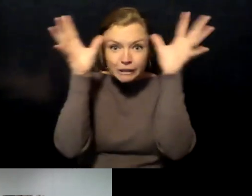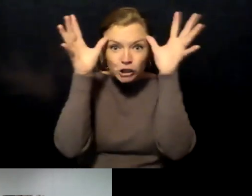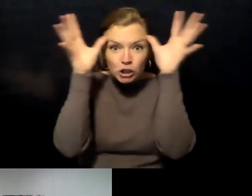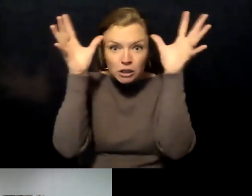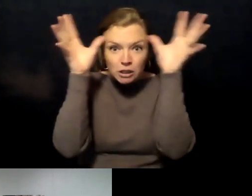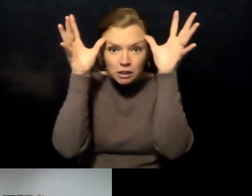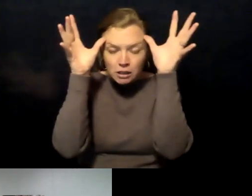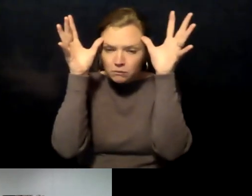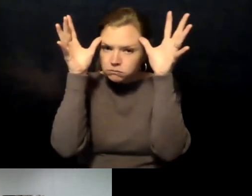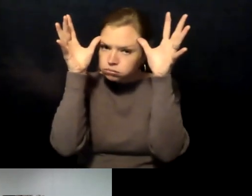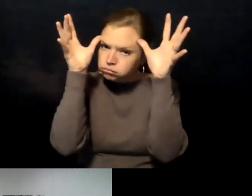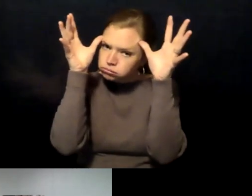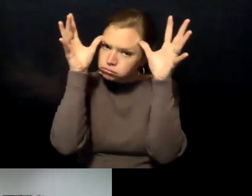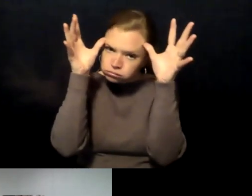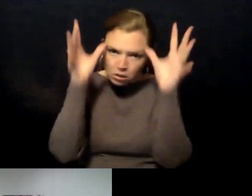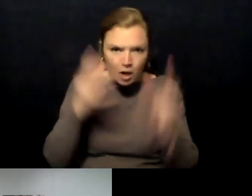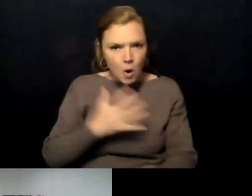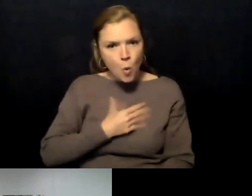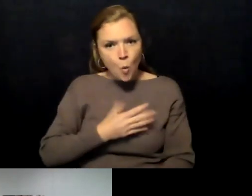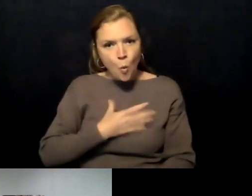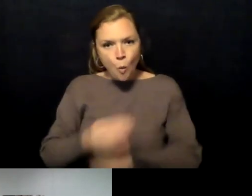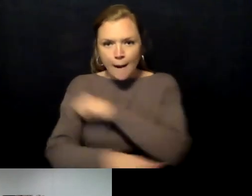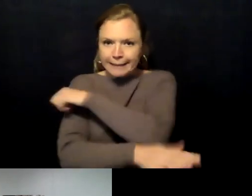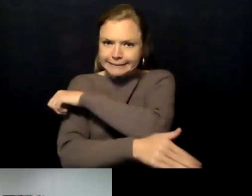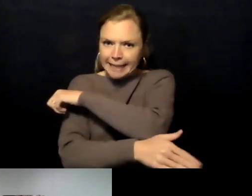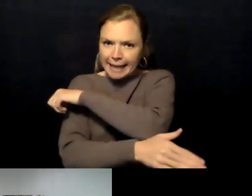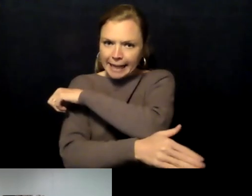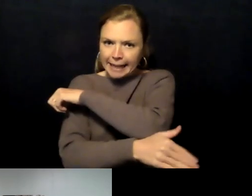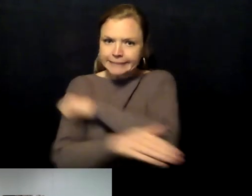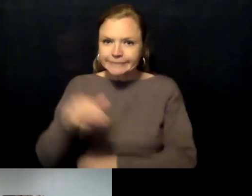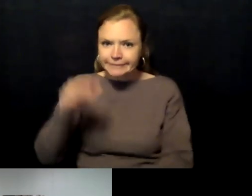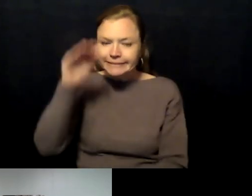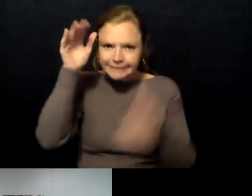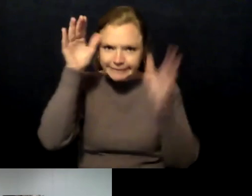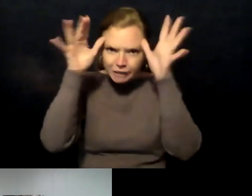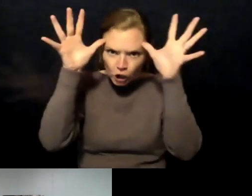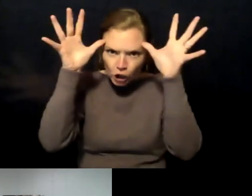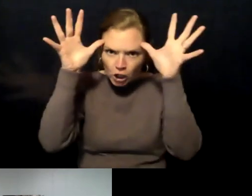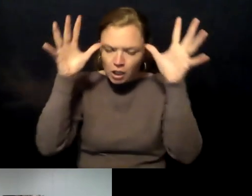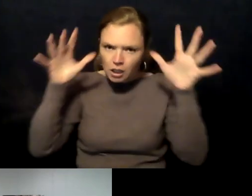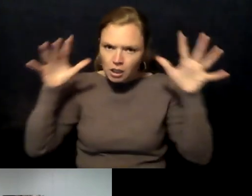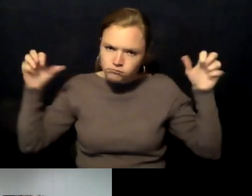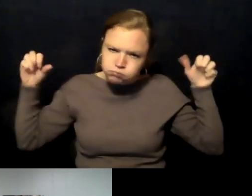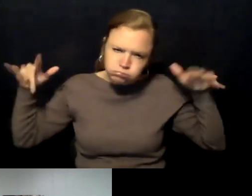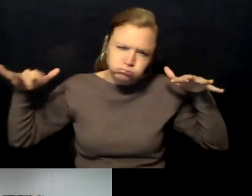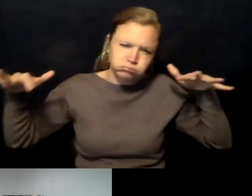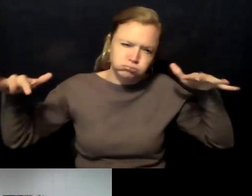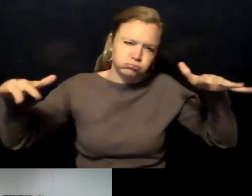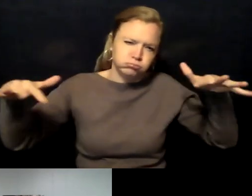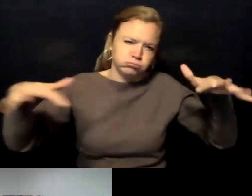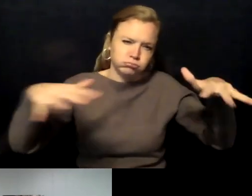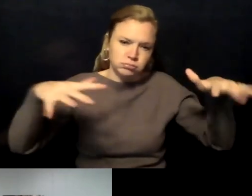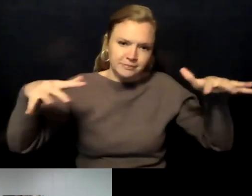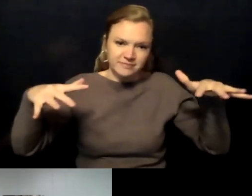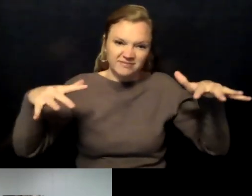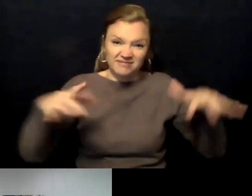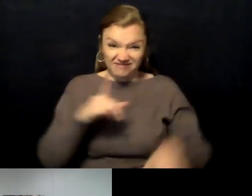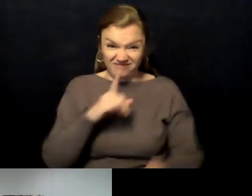all over our park, and so unfortunately our diversity in our outdoor plantings has really